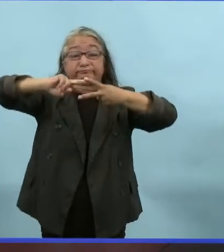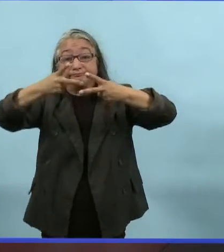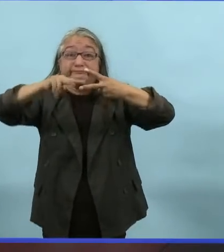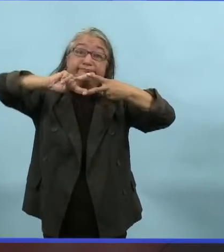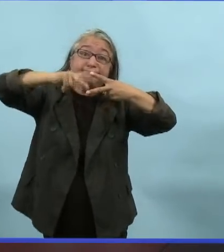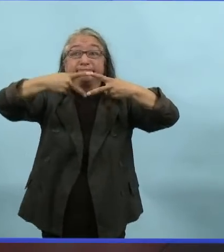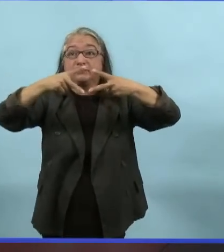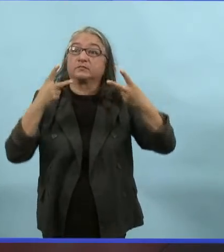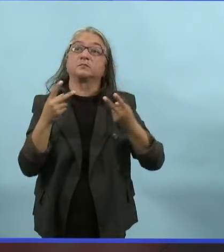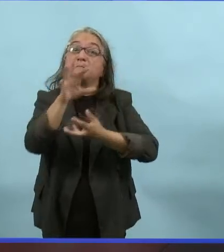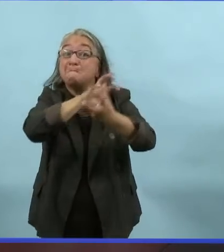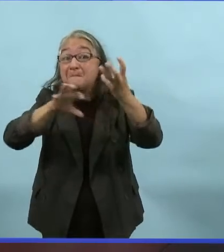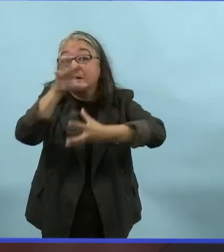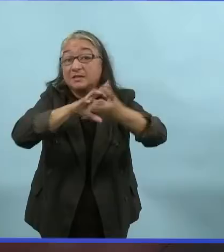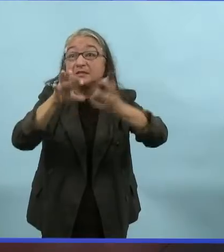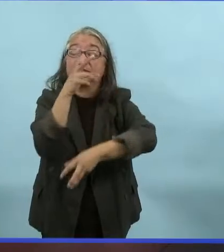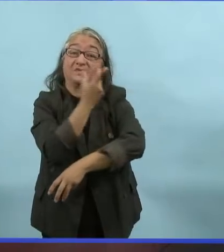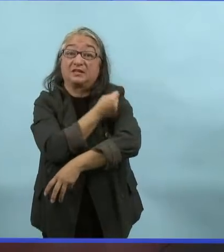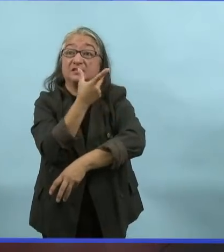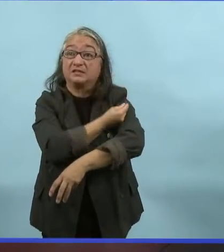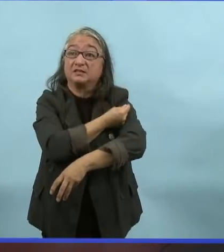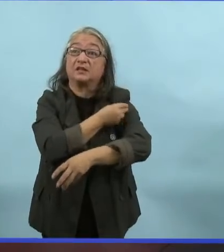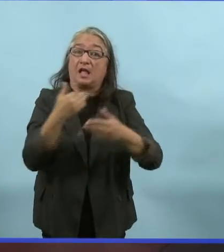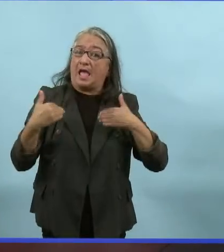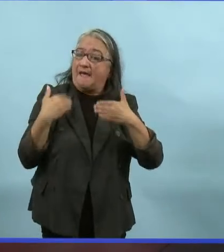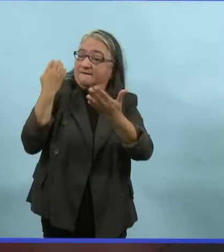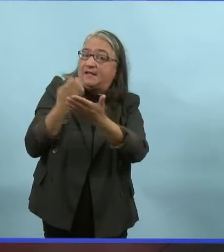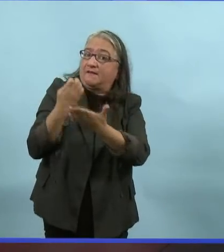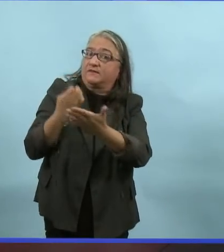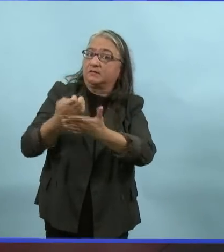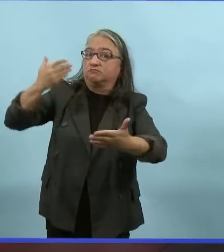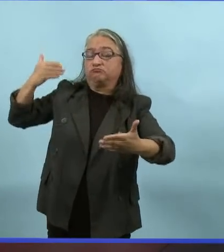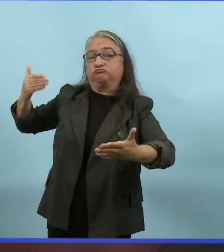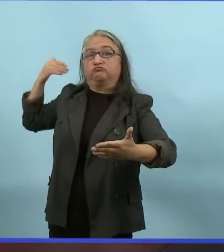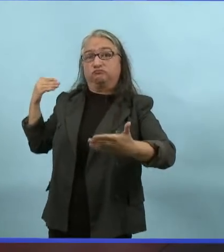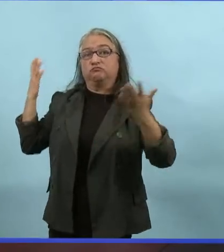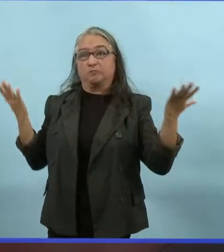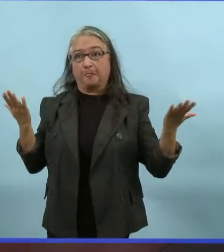and we've seen some evidence here of the that it's at least equal or perhaps even better